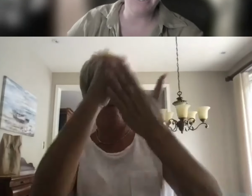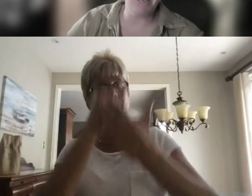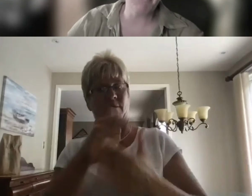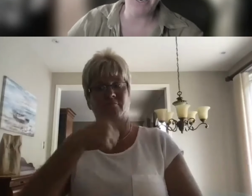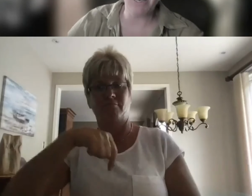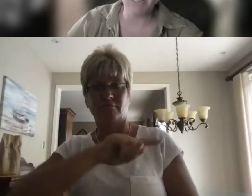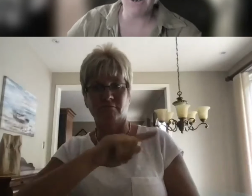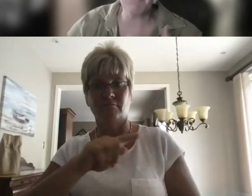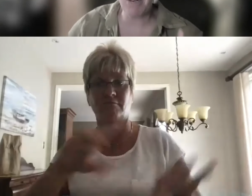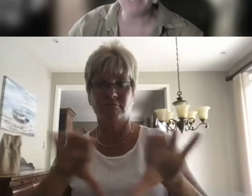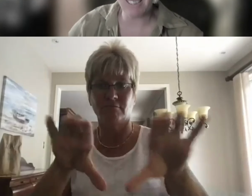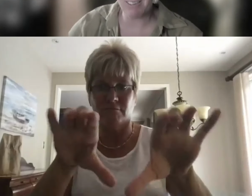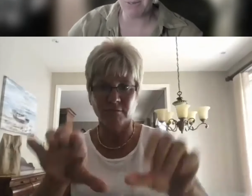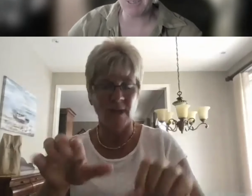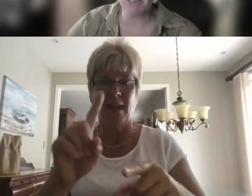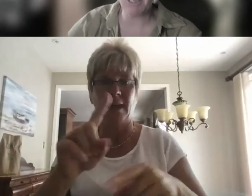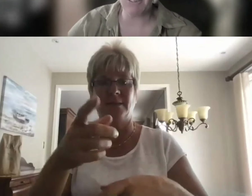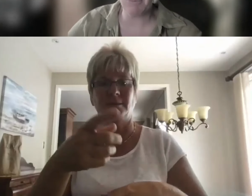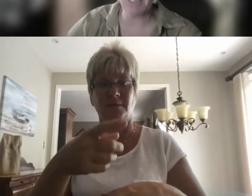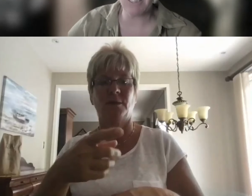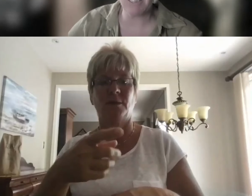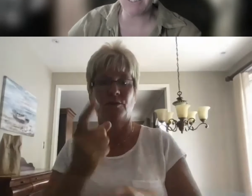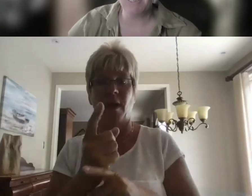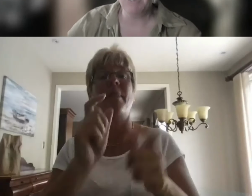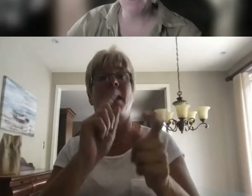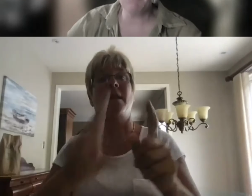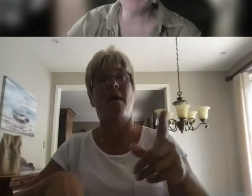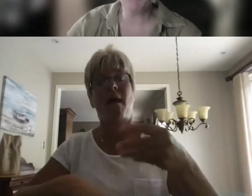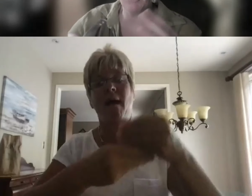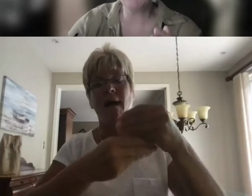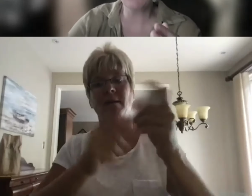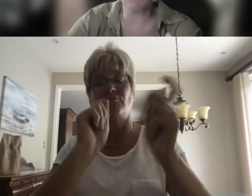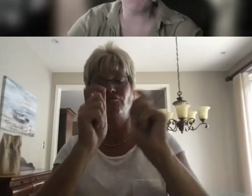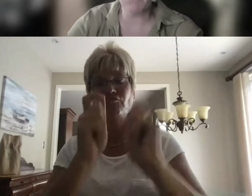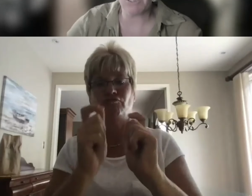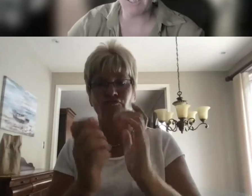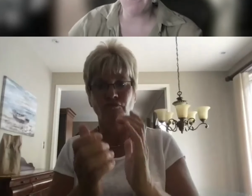thereby augment what we do as humans. We seem to be on this course of